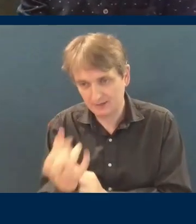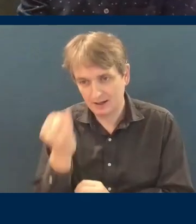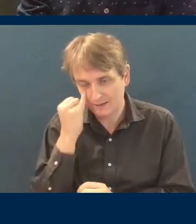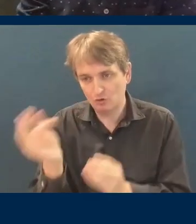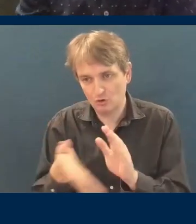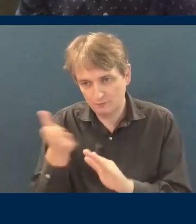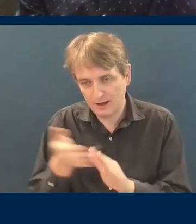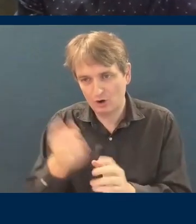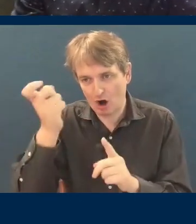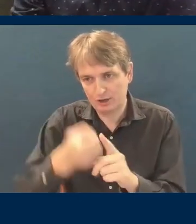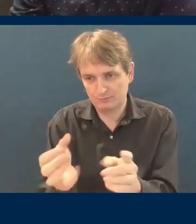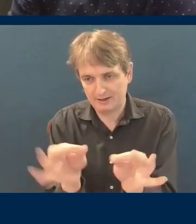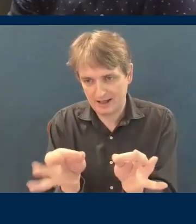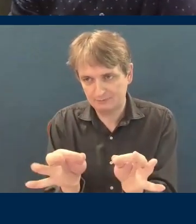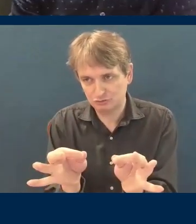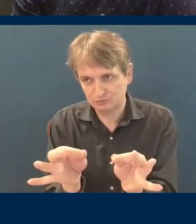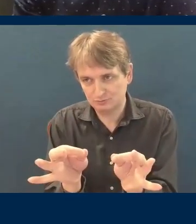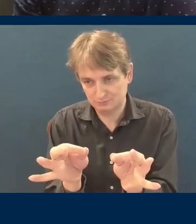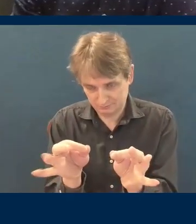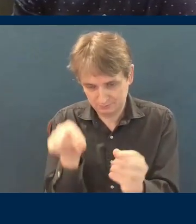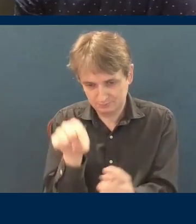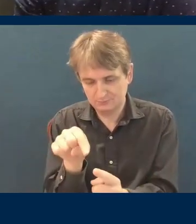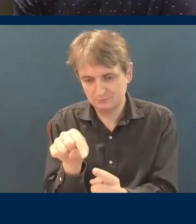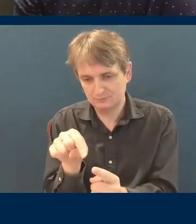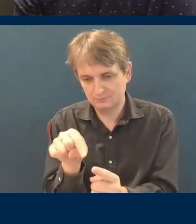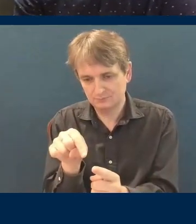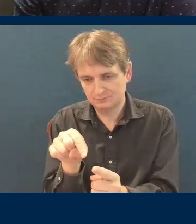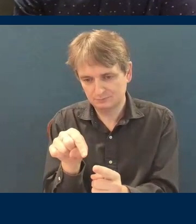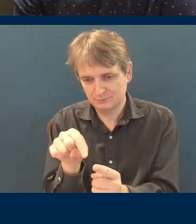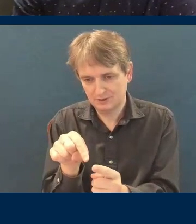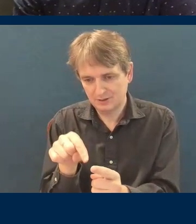So it's important to be aware that as you run automatic captions